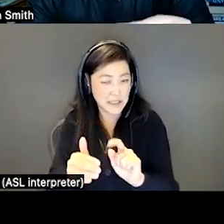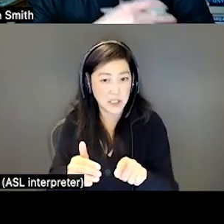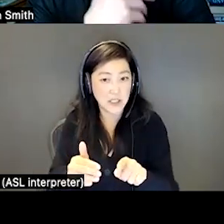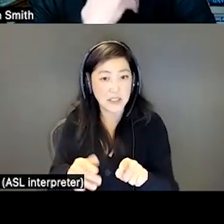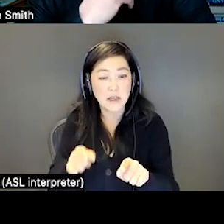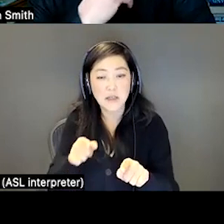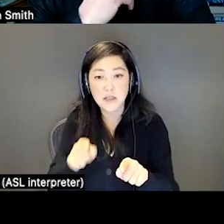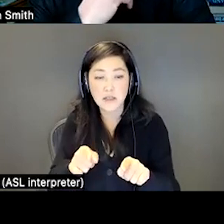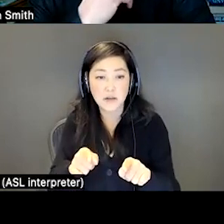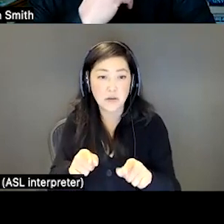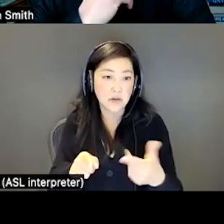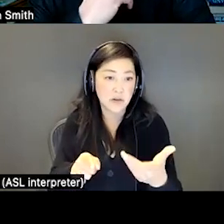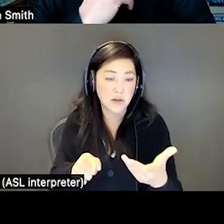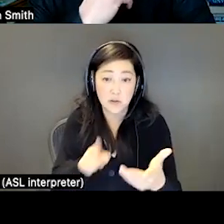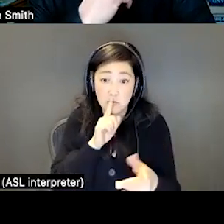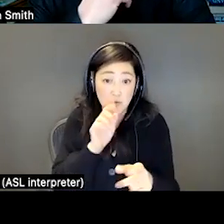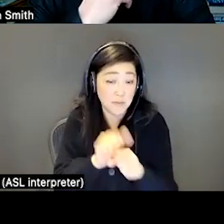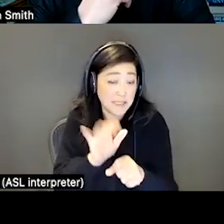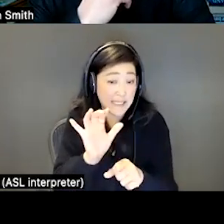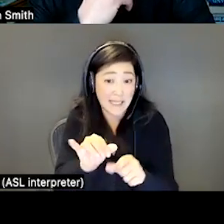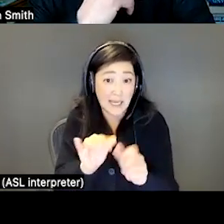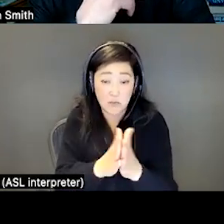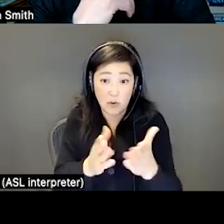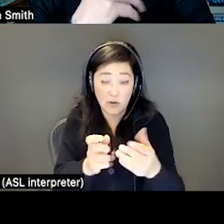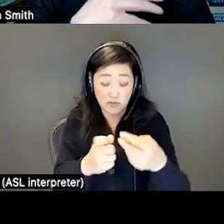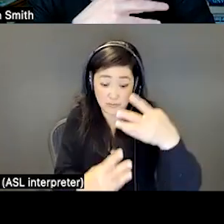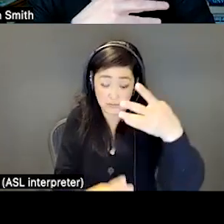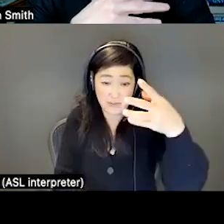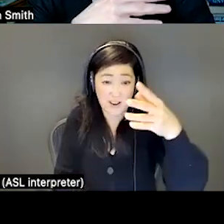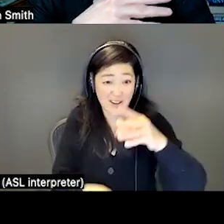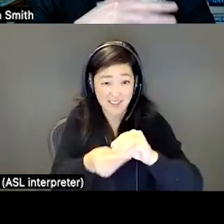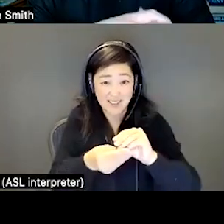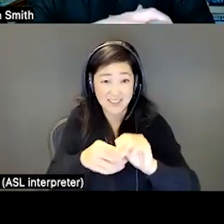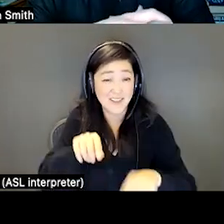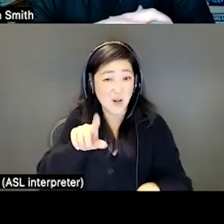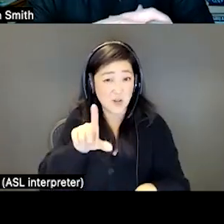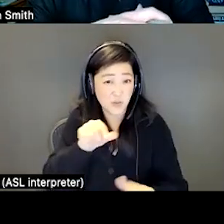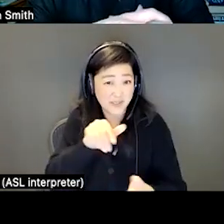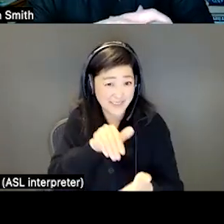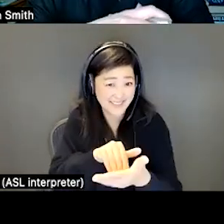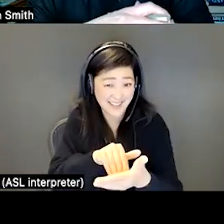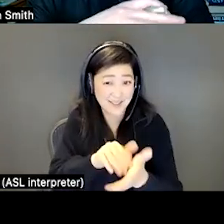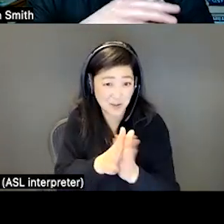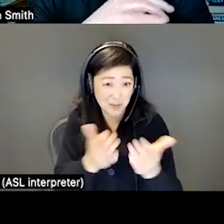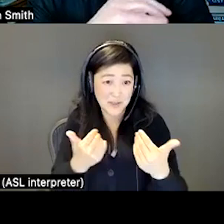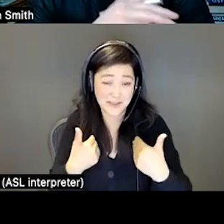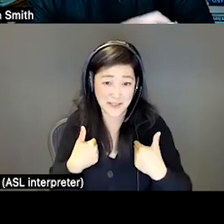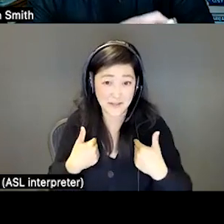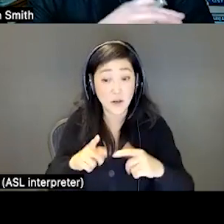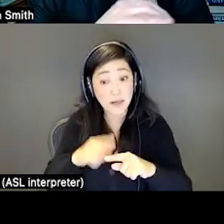it's up 20,000 books in that category. But unless you add a qualifier, you're really,